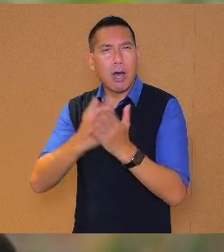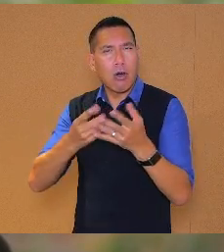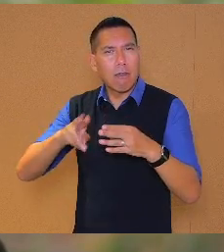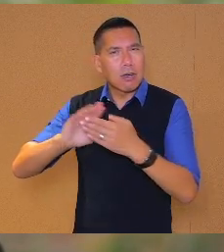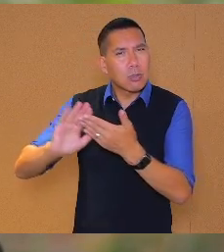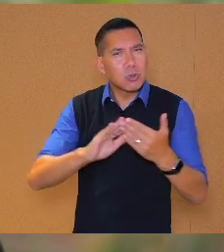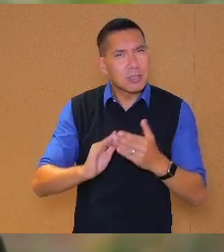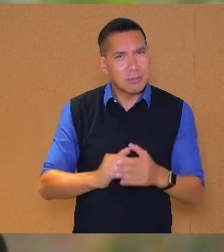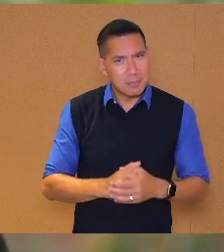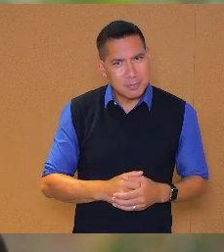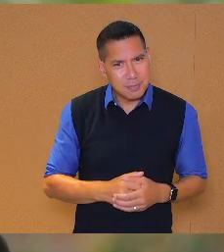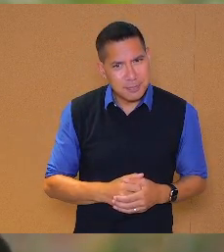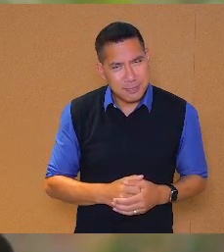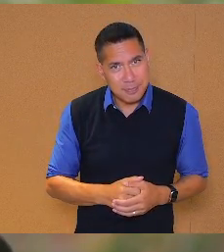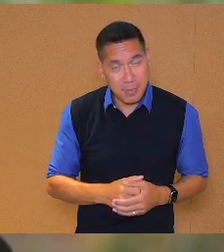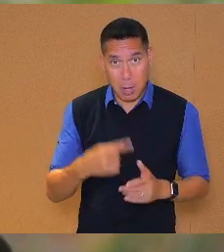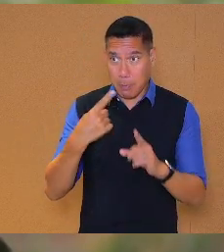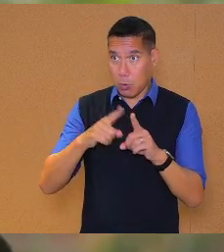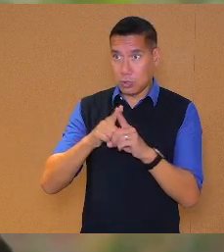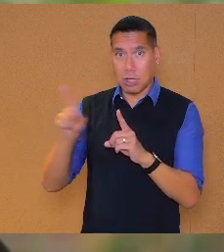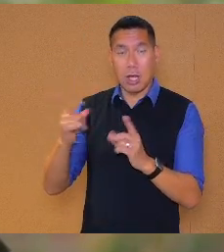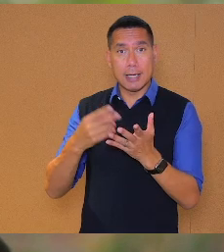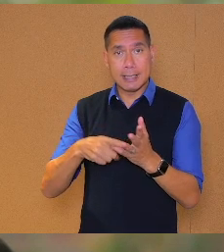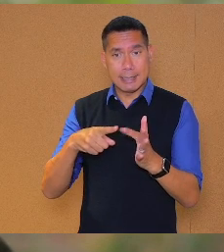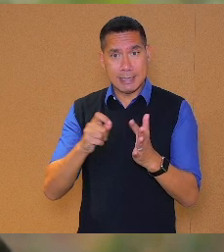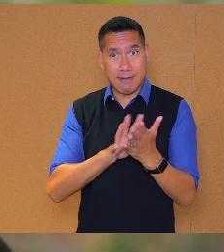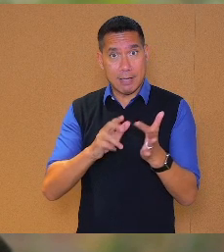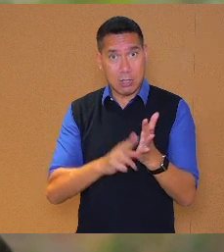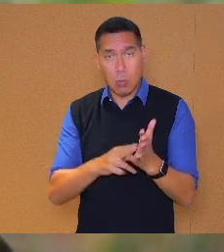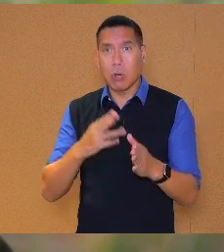segments of the community. He was also a member of the